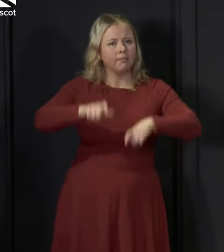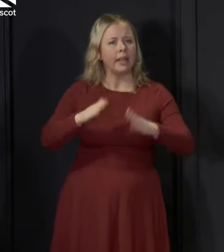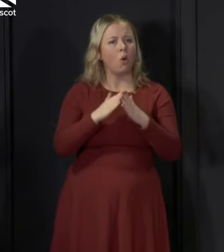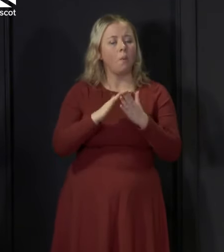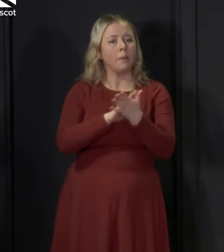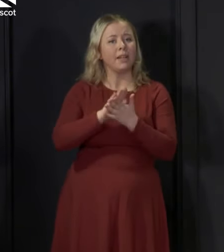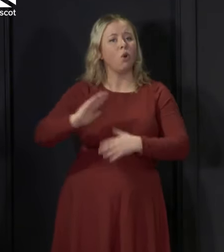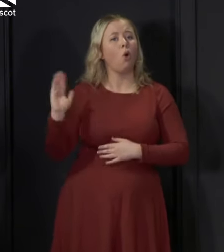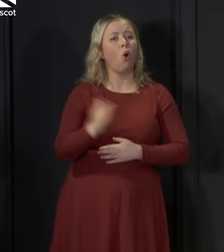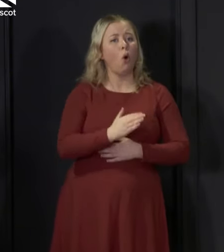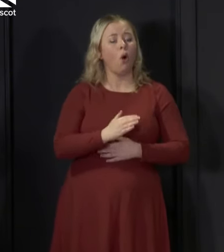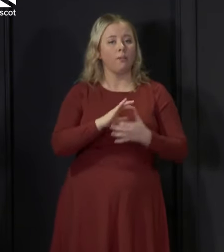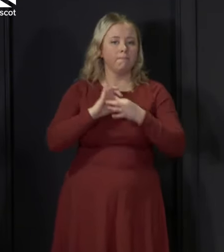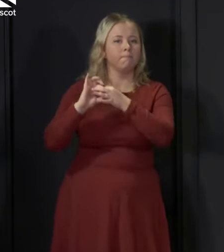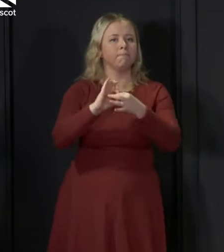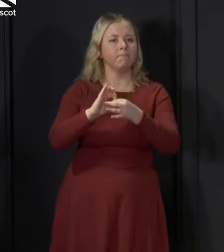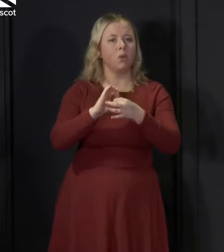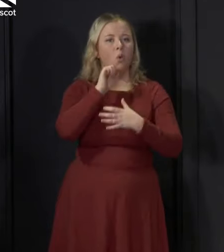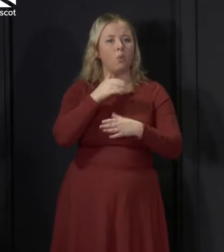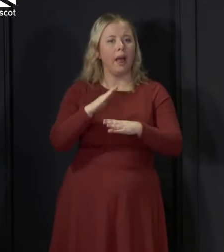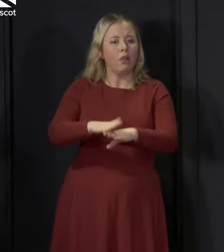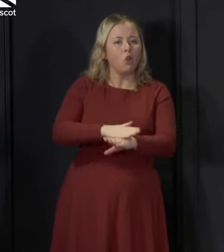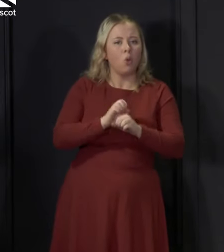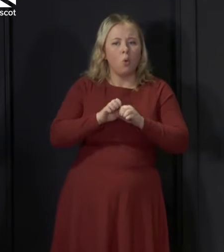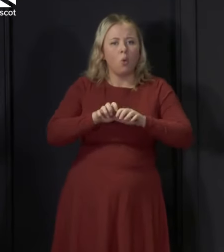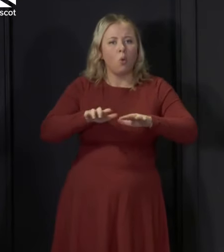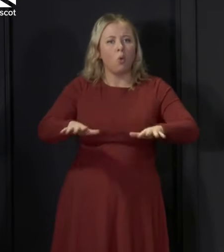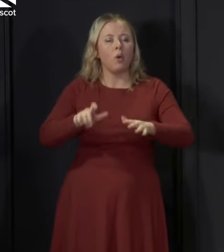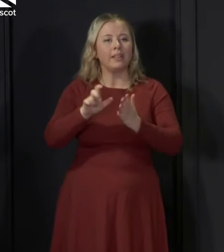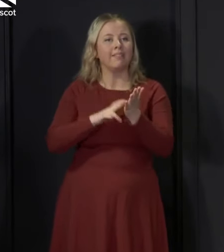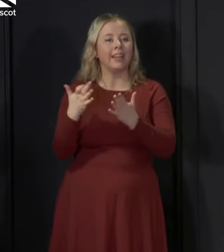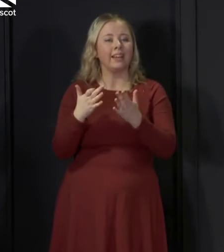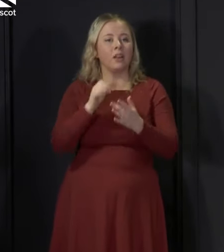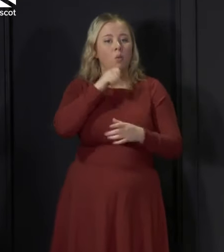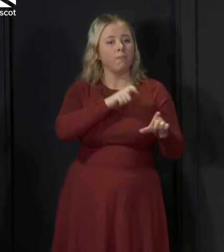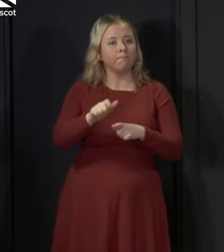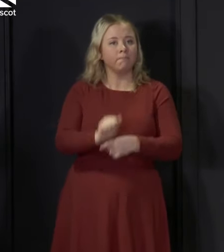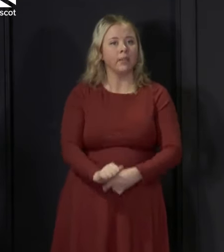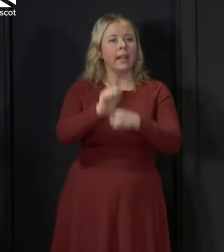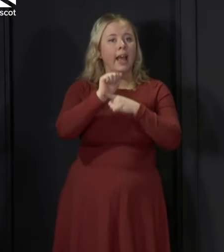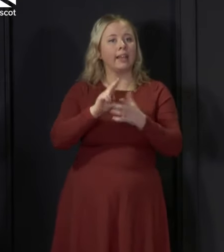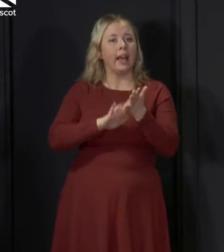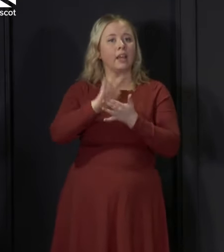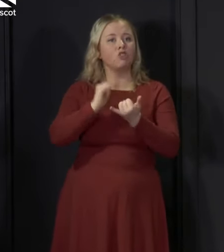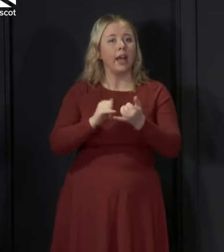will slow the spread of the virus even further, continue to protect our NHS, and save lives.